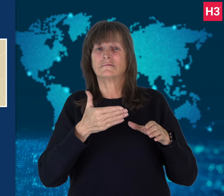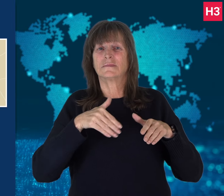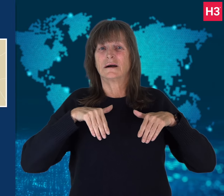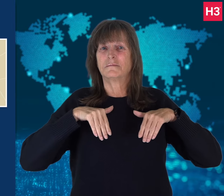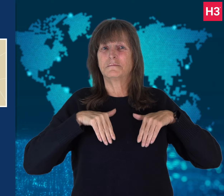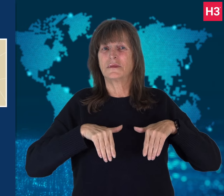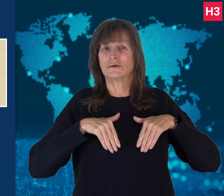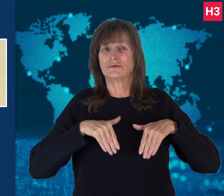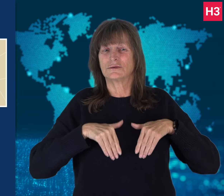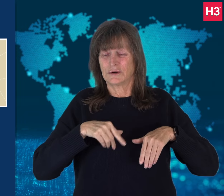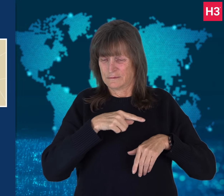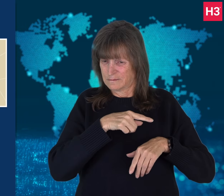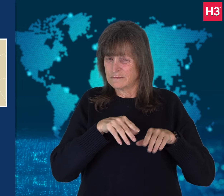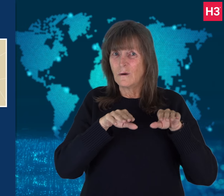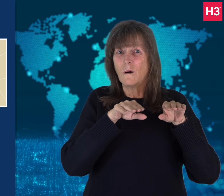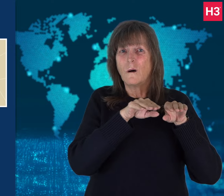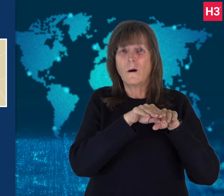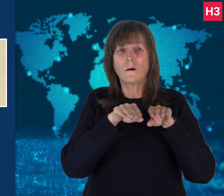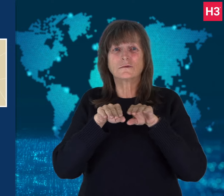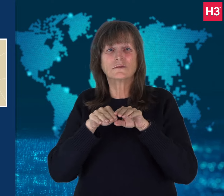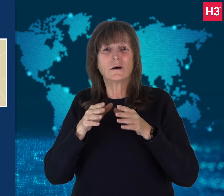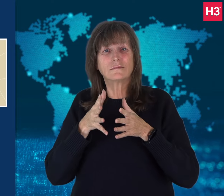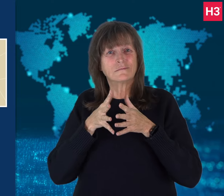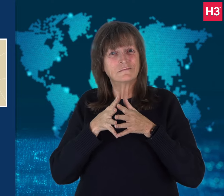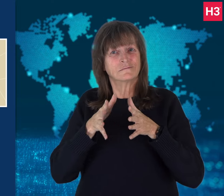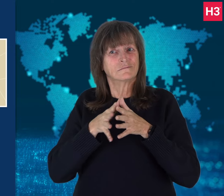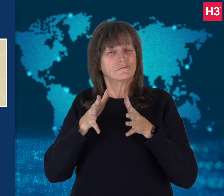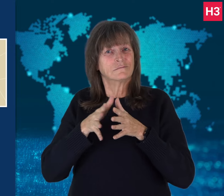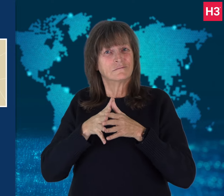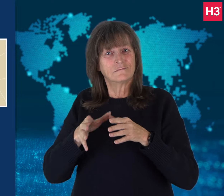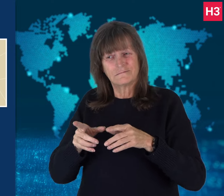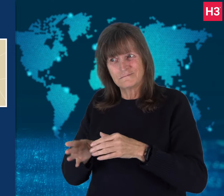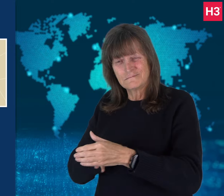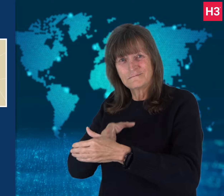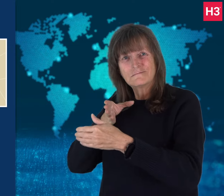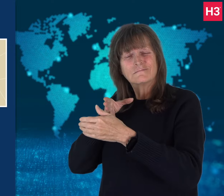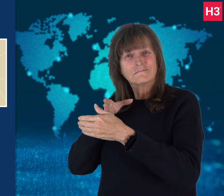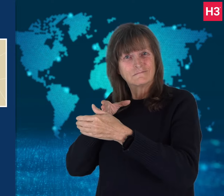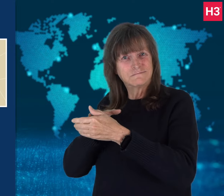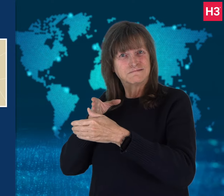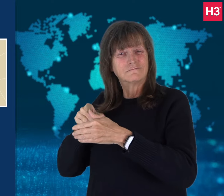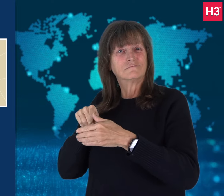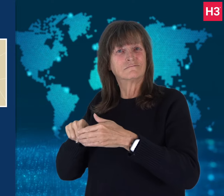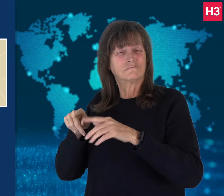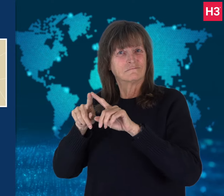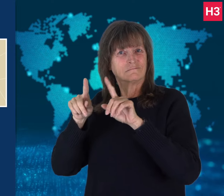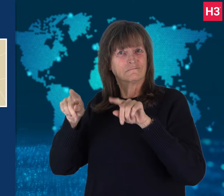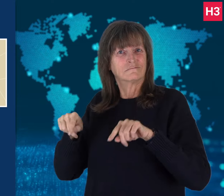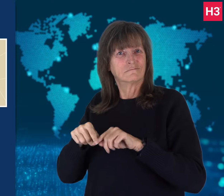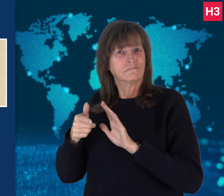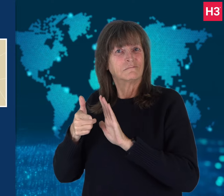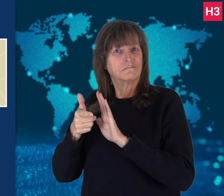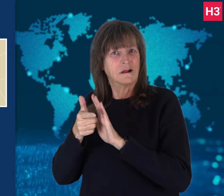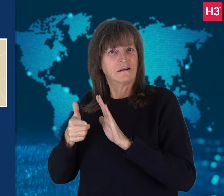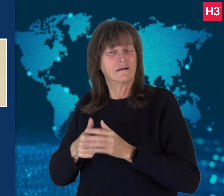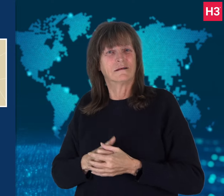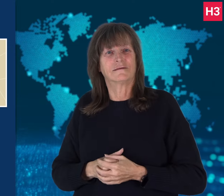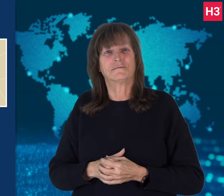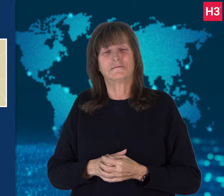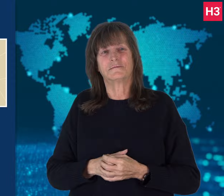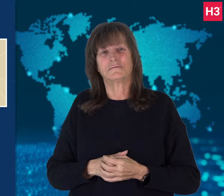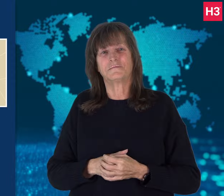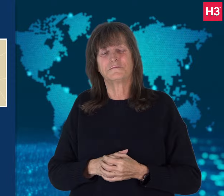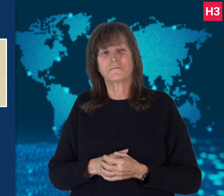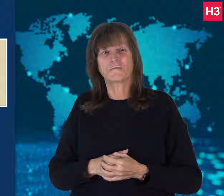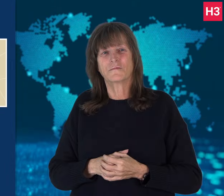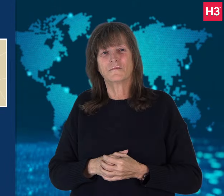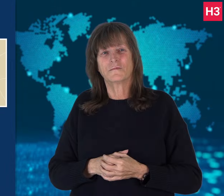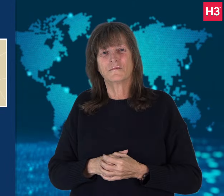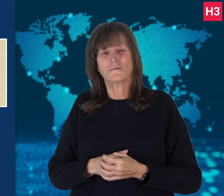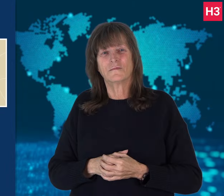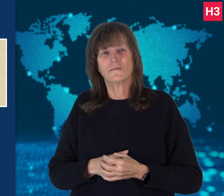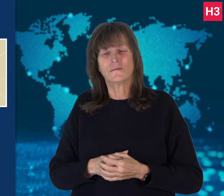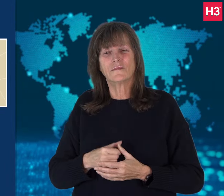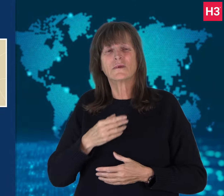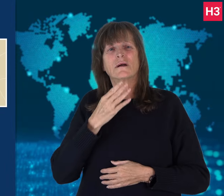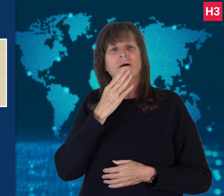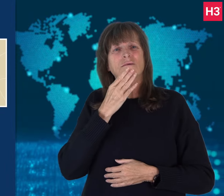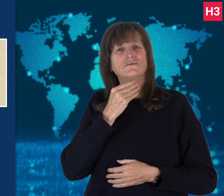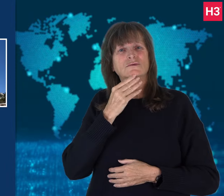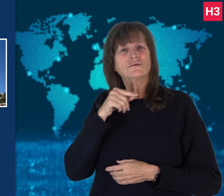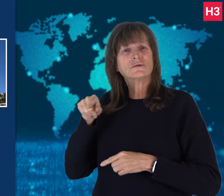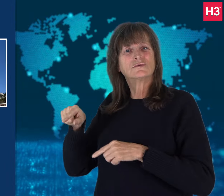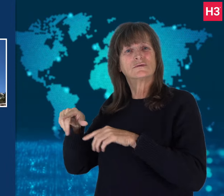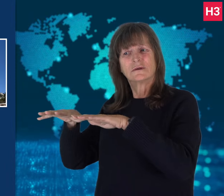The Palestinian foreign ministry also spoke out against it.